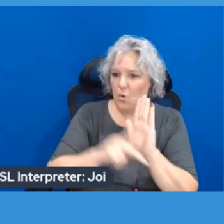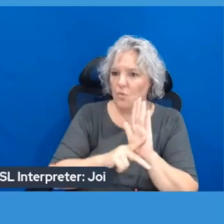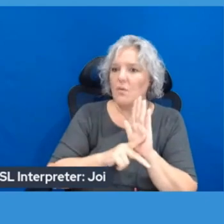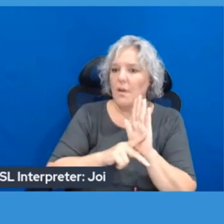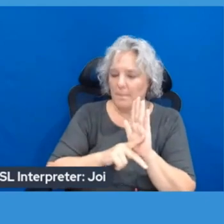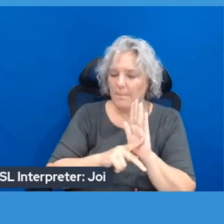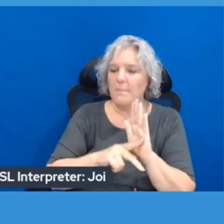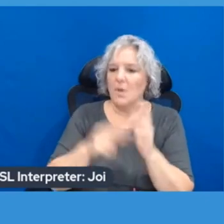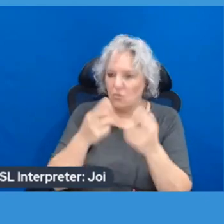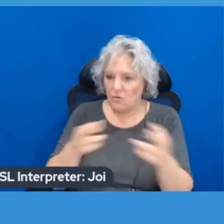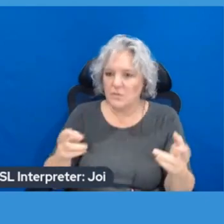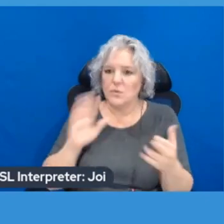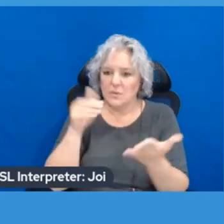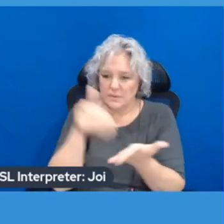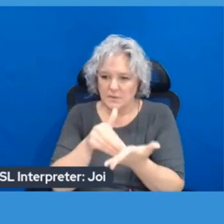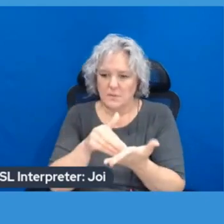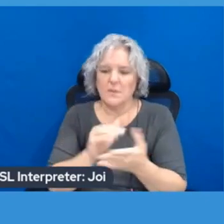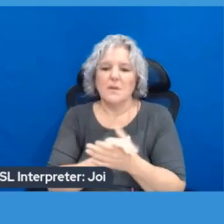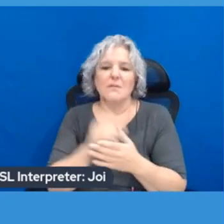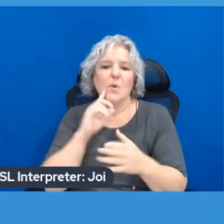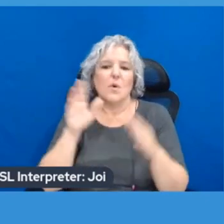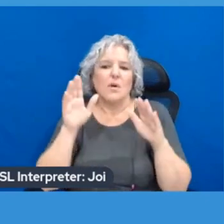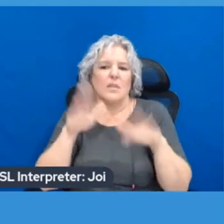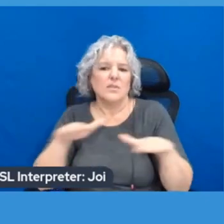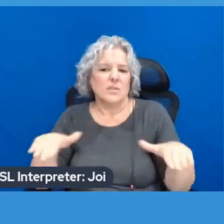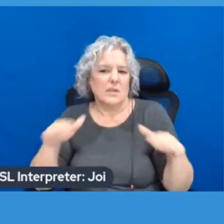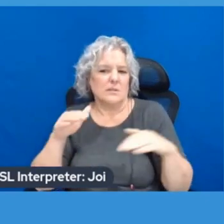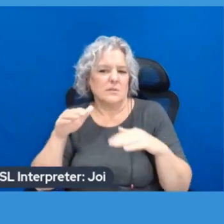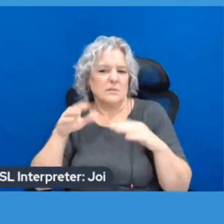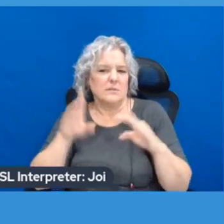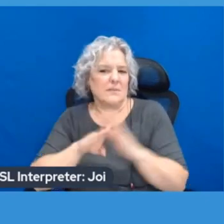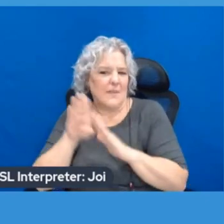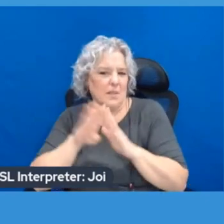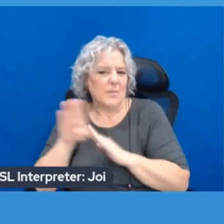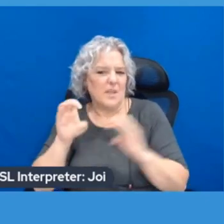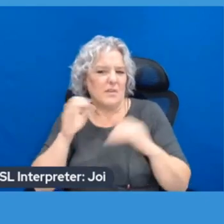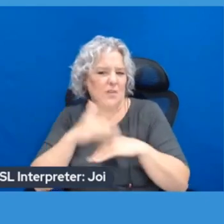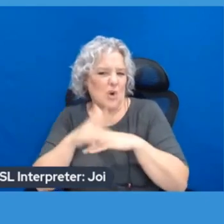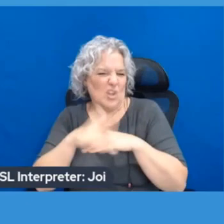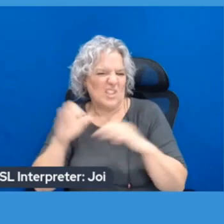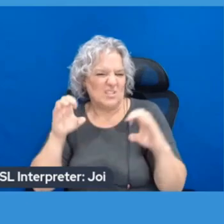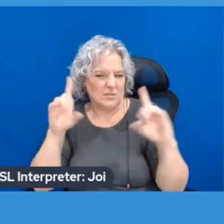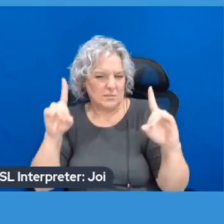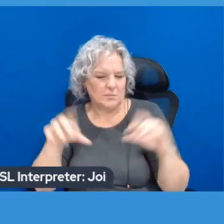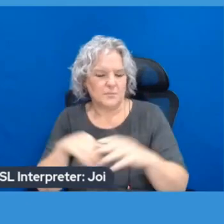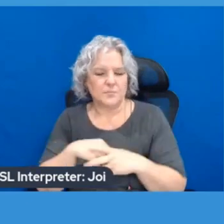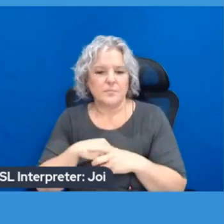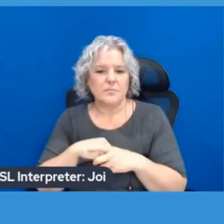at the division for child development and early education. She has worked for Smart Start,